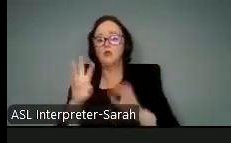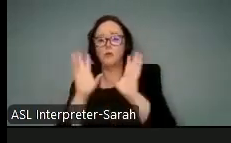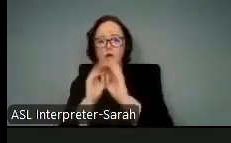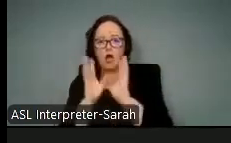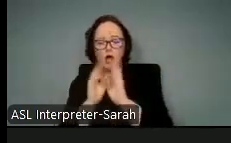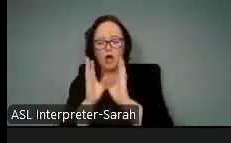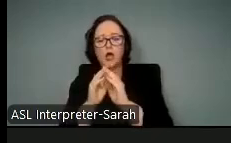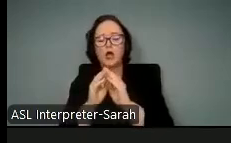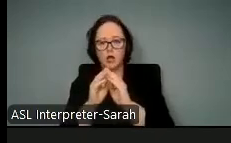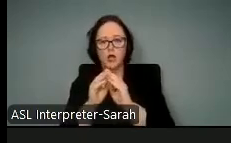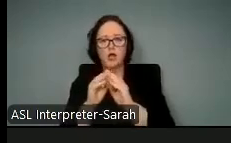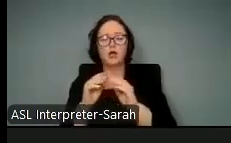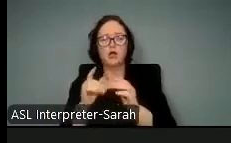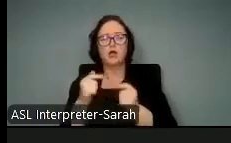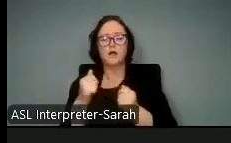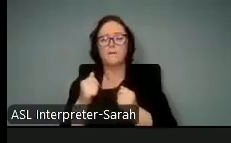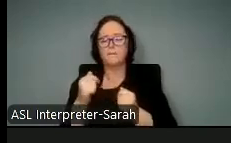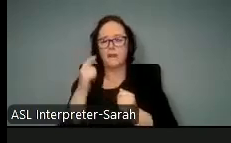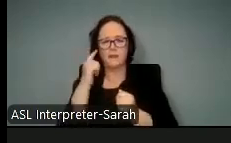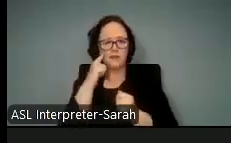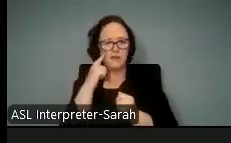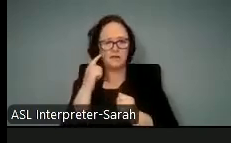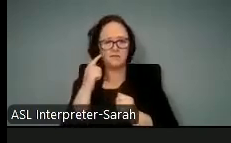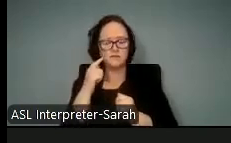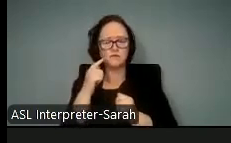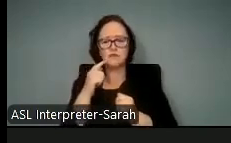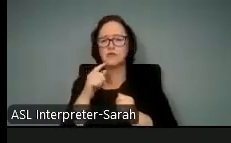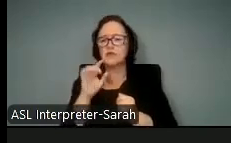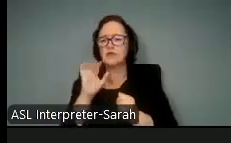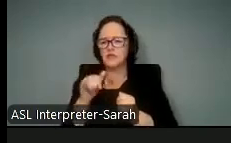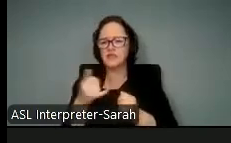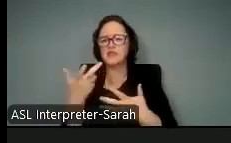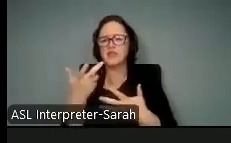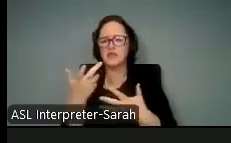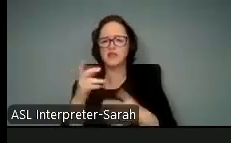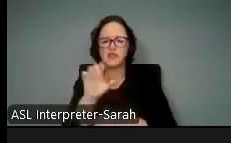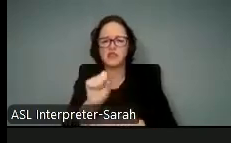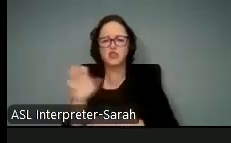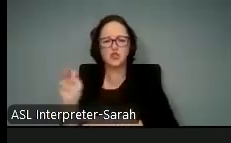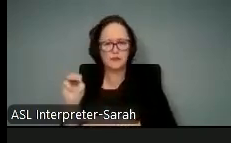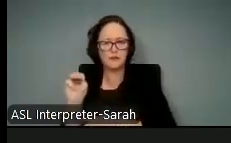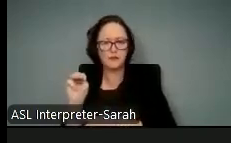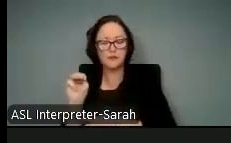on ADA Web Rules and Social Media, and Ellen will get a recording of this out to you.